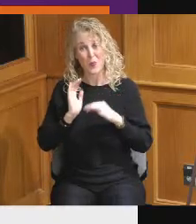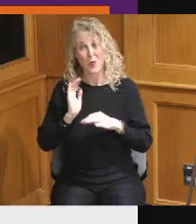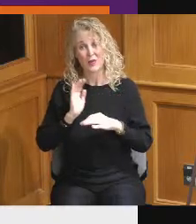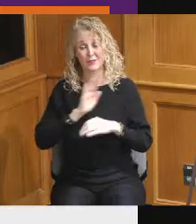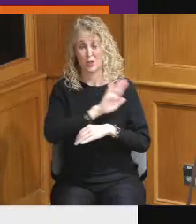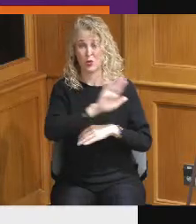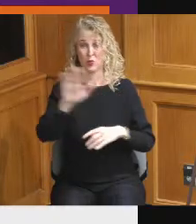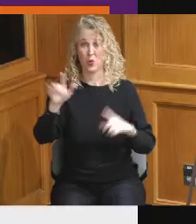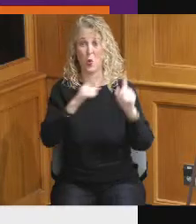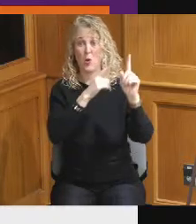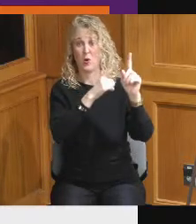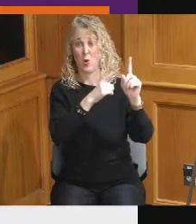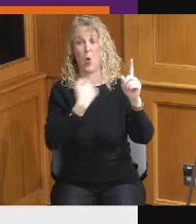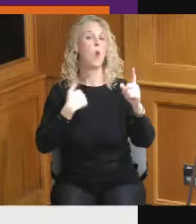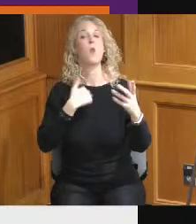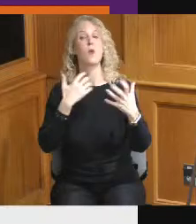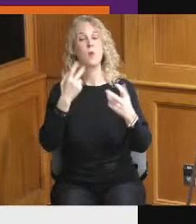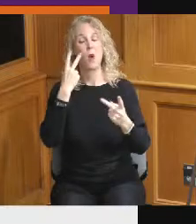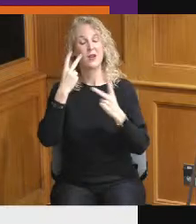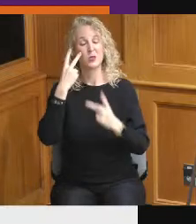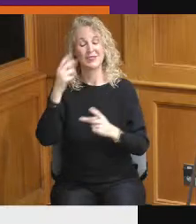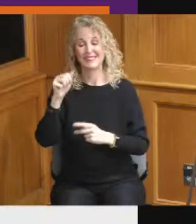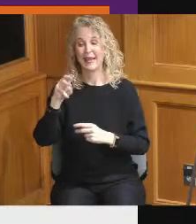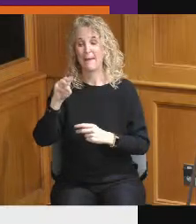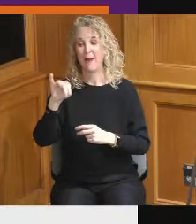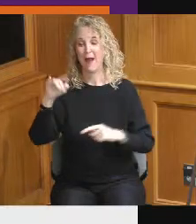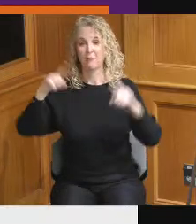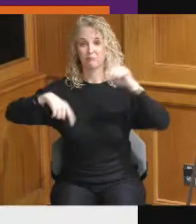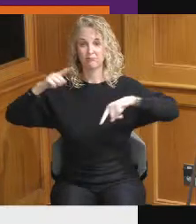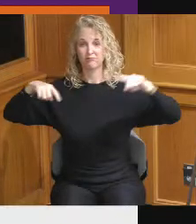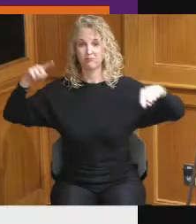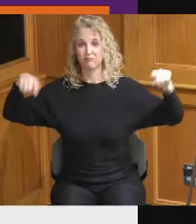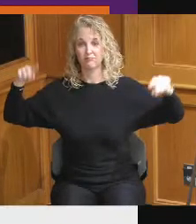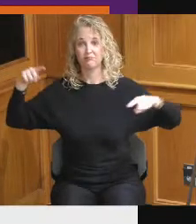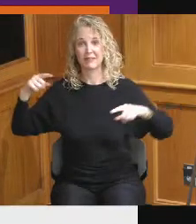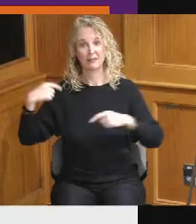us was to have a distribution of the Ami levels and we've been able to do that these last two